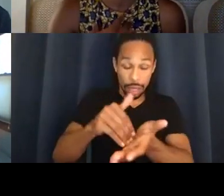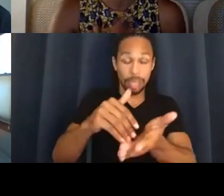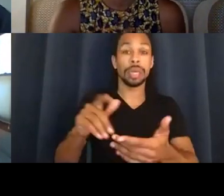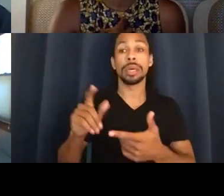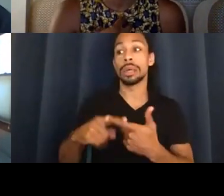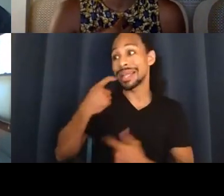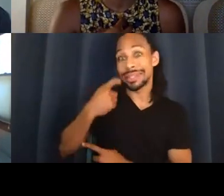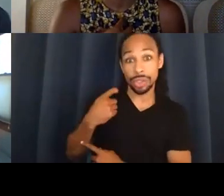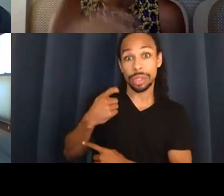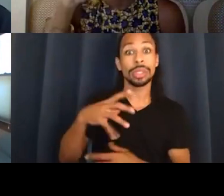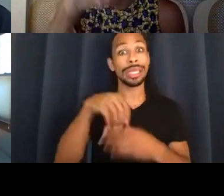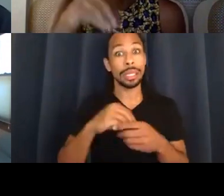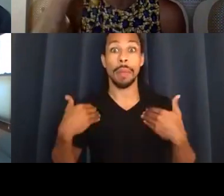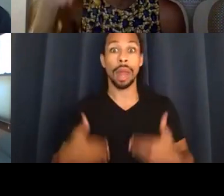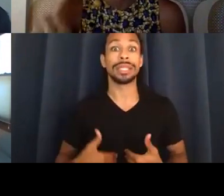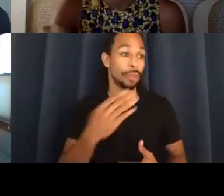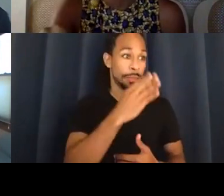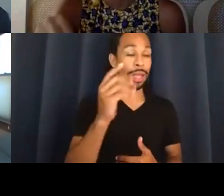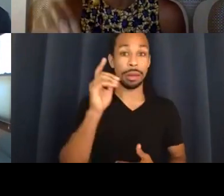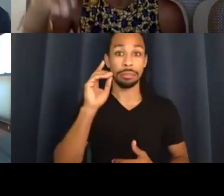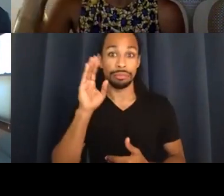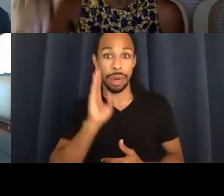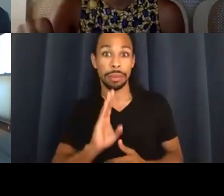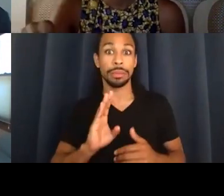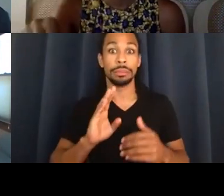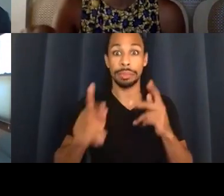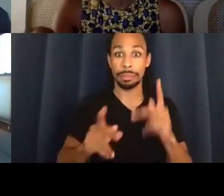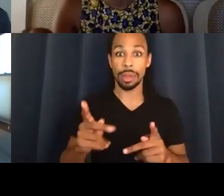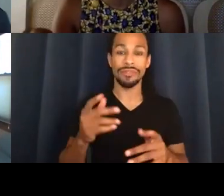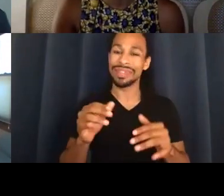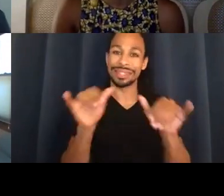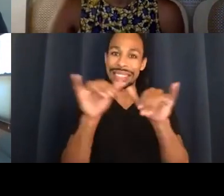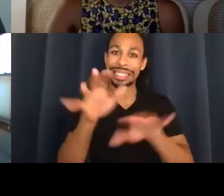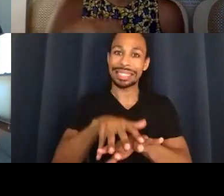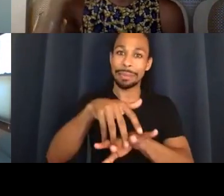black and brown folks, systemically marginalized people in the U.S. and that sent me into a